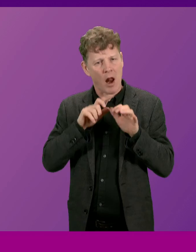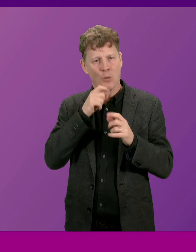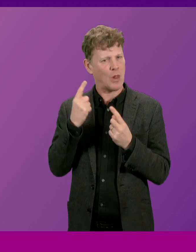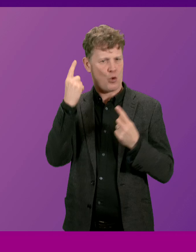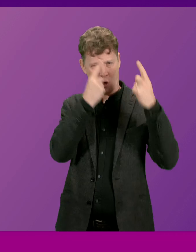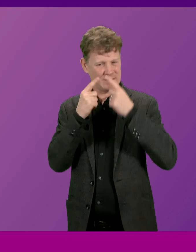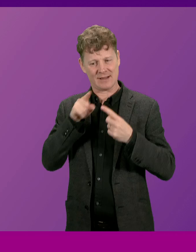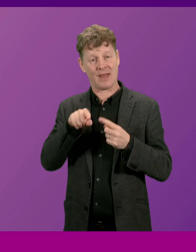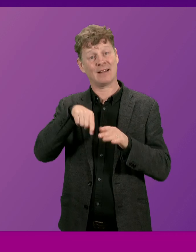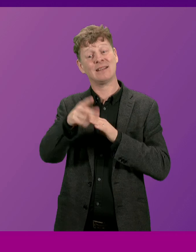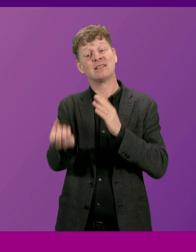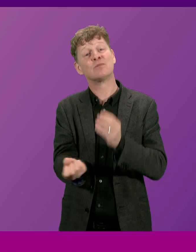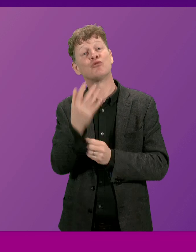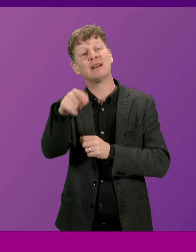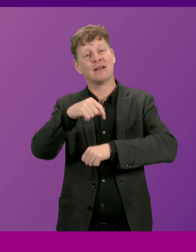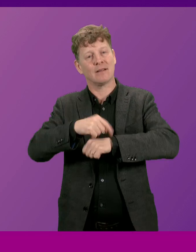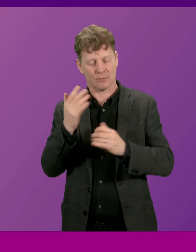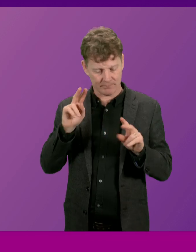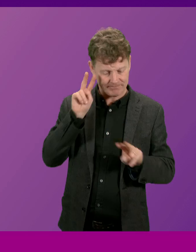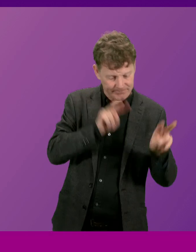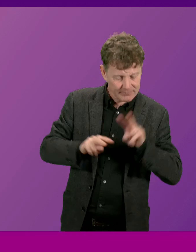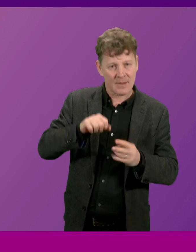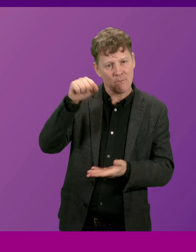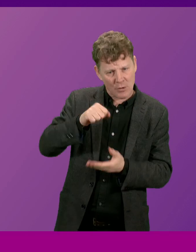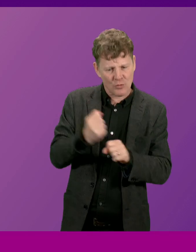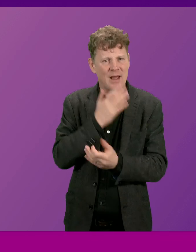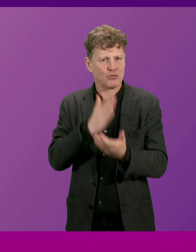in the spring to make sure that we have that support in place for those organisations.